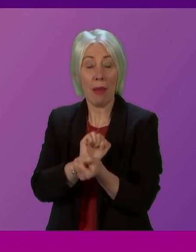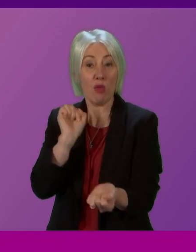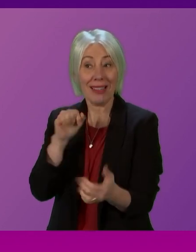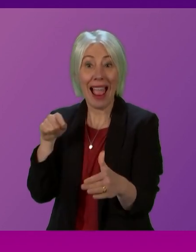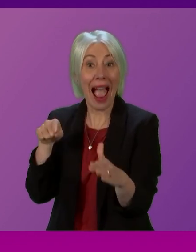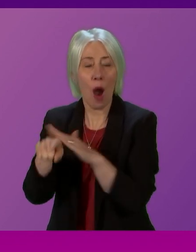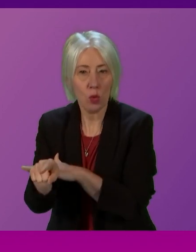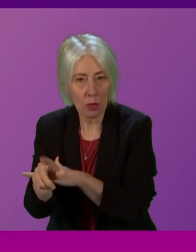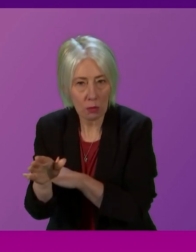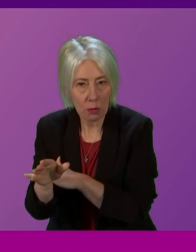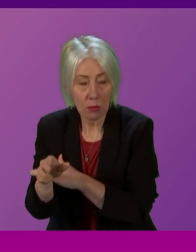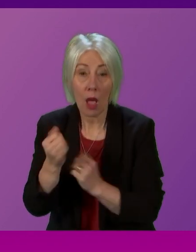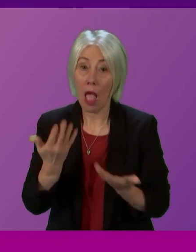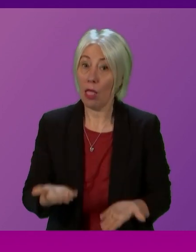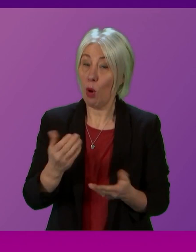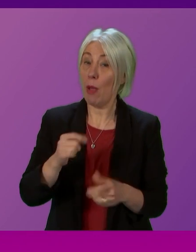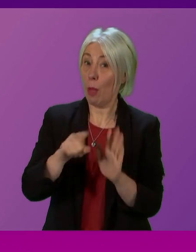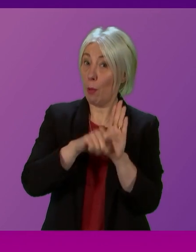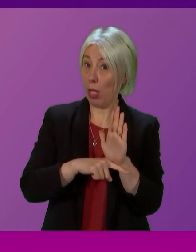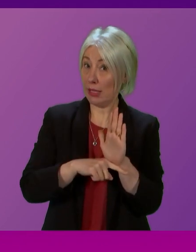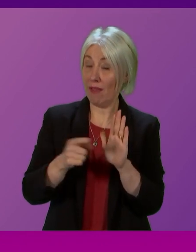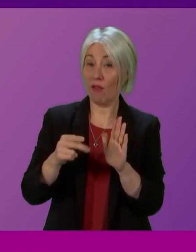Nicola Sturgeon’s current Government policies—the ones that I have just spoken about, which